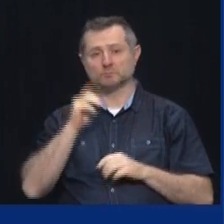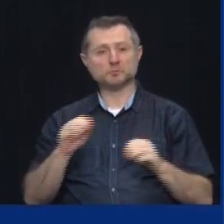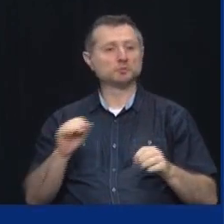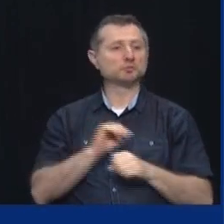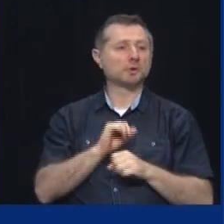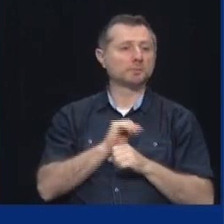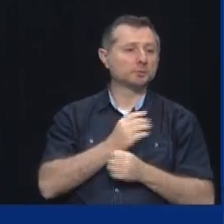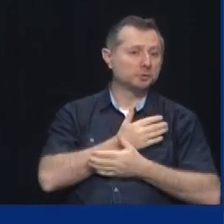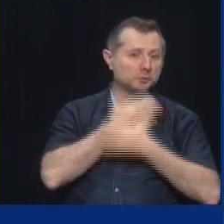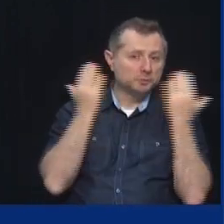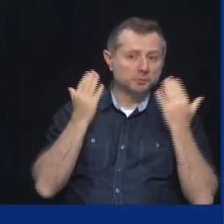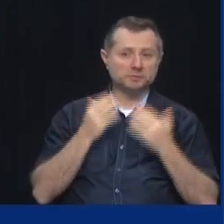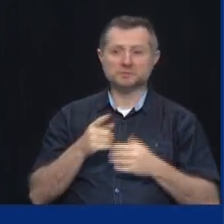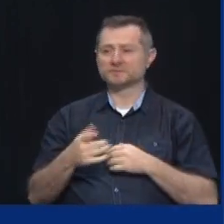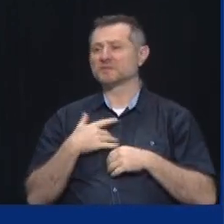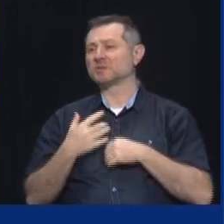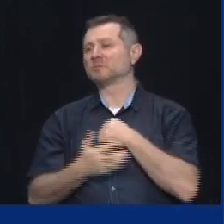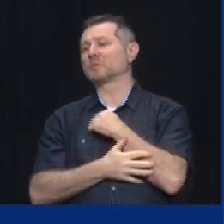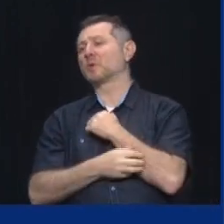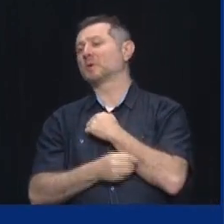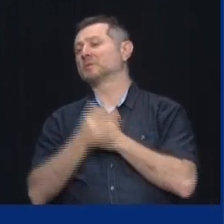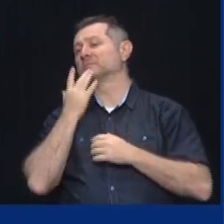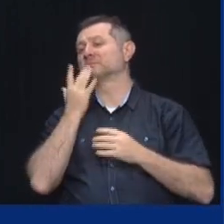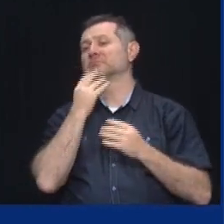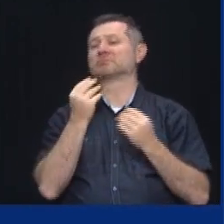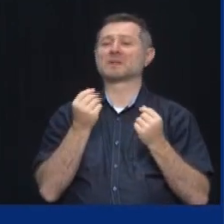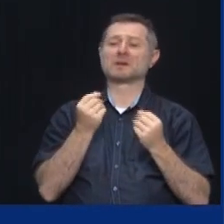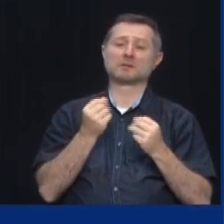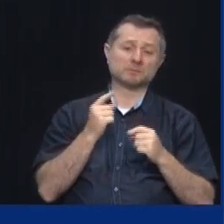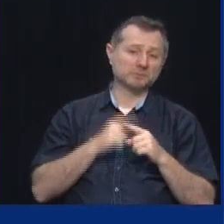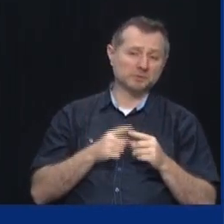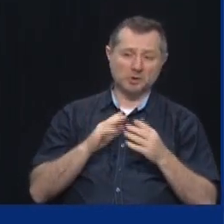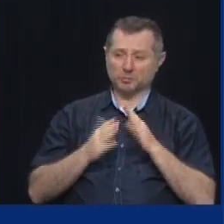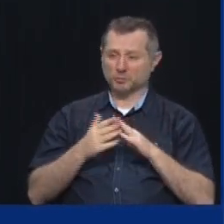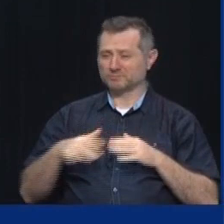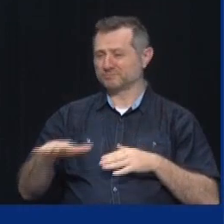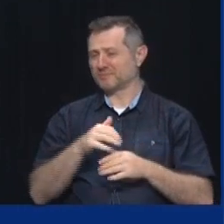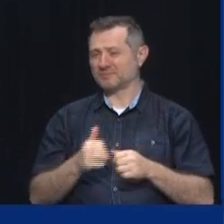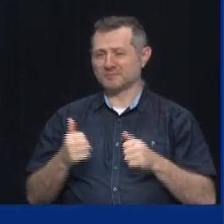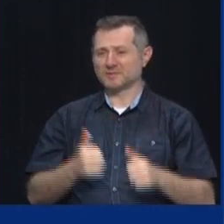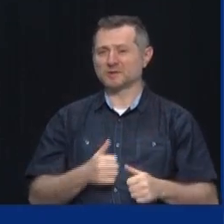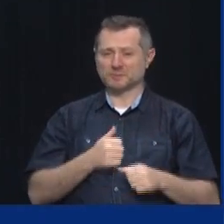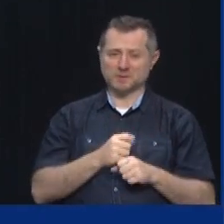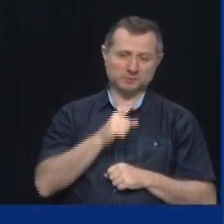YOU LOOK AT THE CHILDREN WHO HAD TO DO REMOTE LEARNING. YOU LOOK AT CHILDREN IN